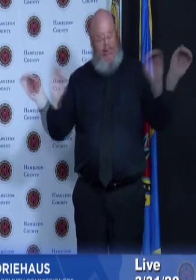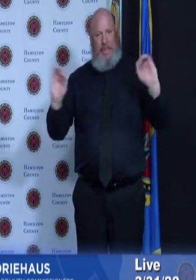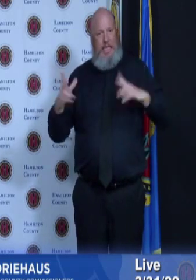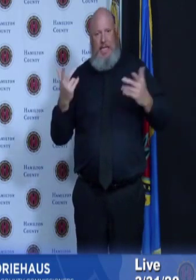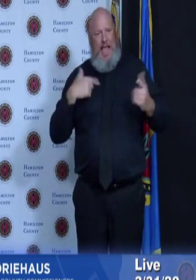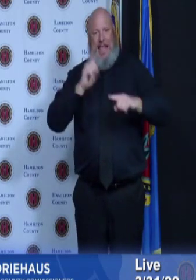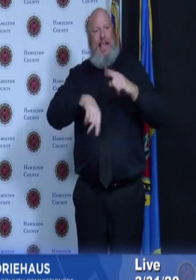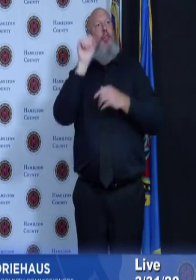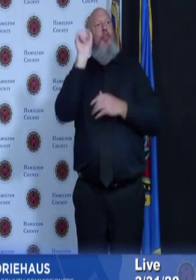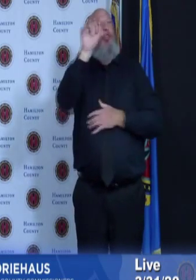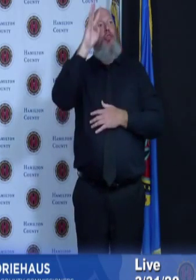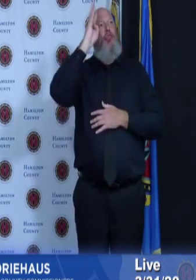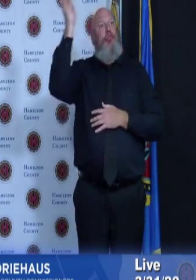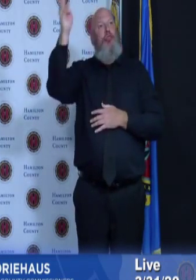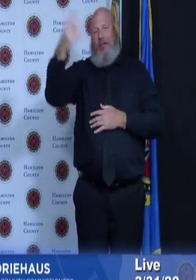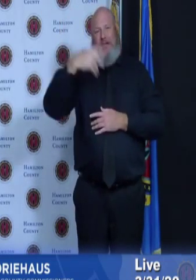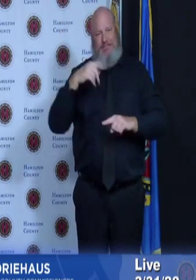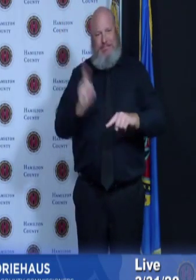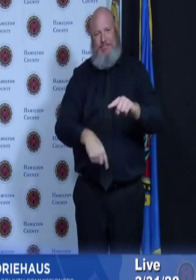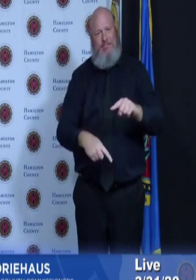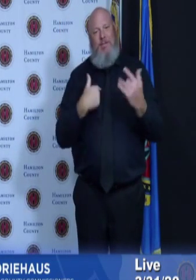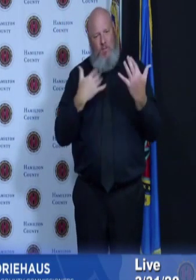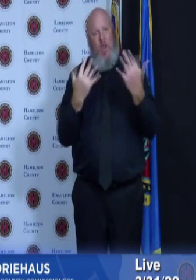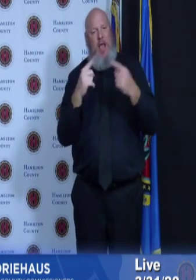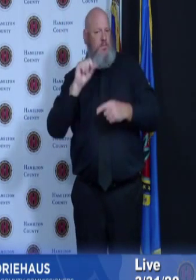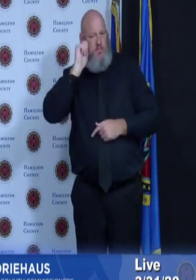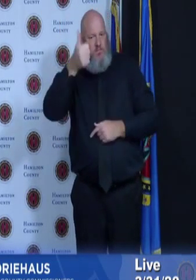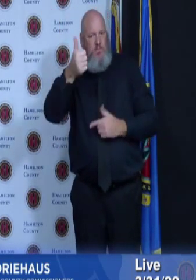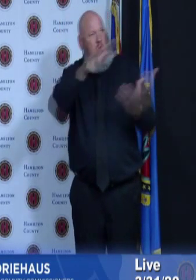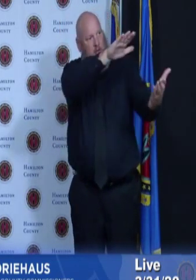the county is going to do countywide because we're still working through that